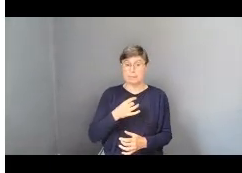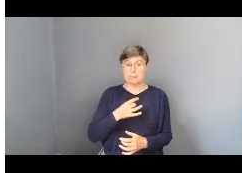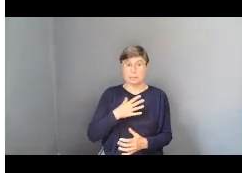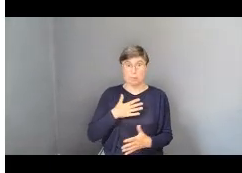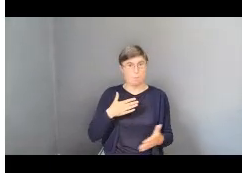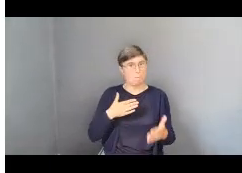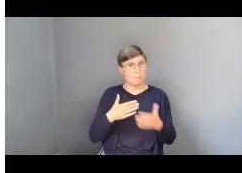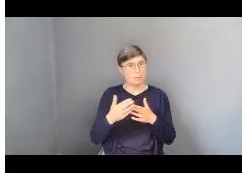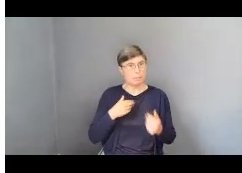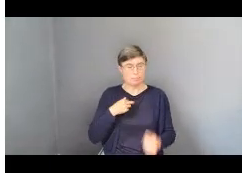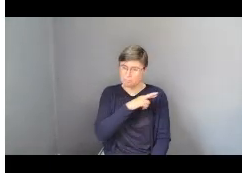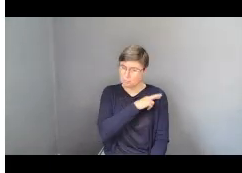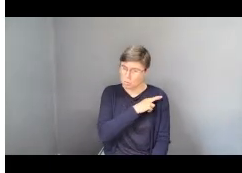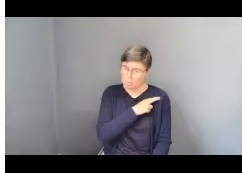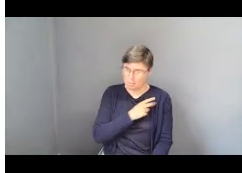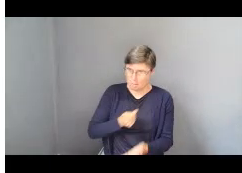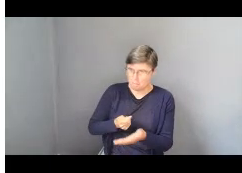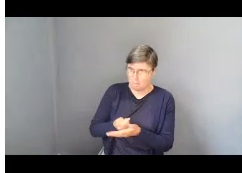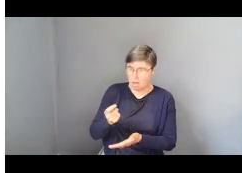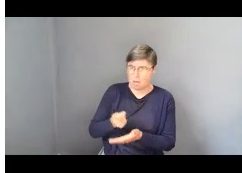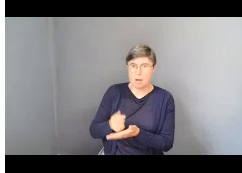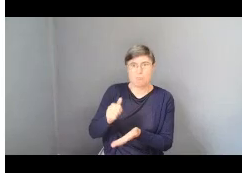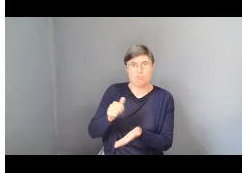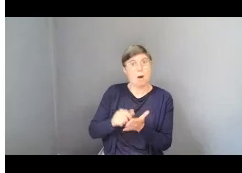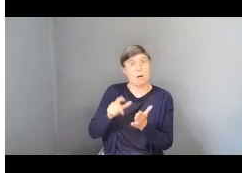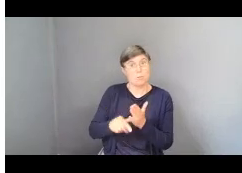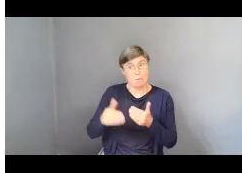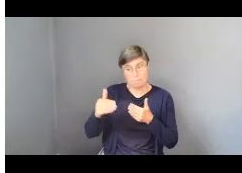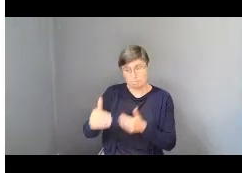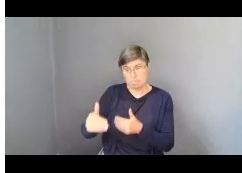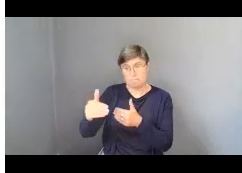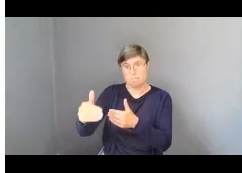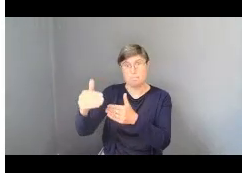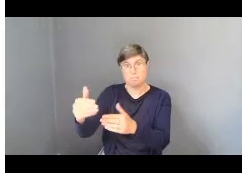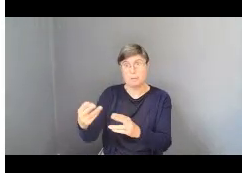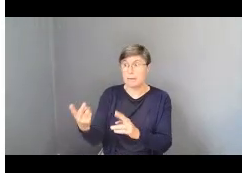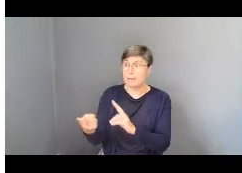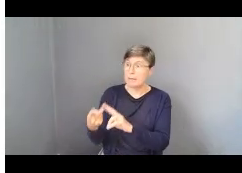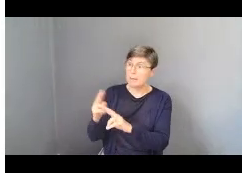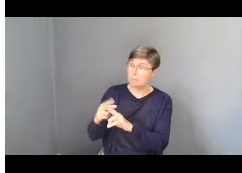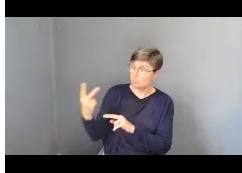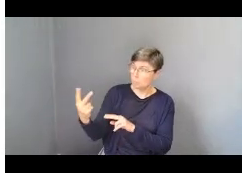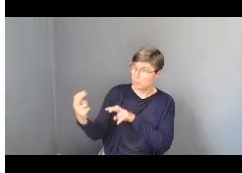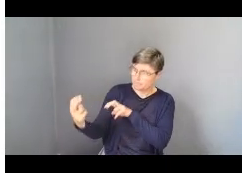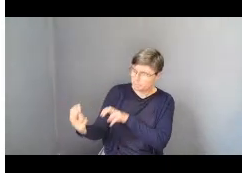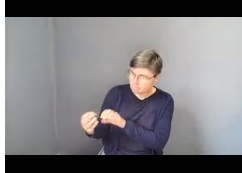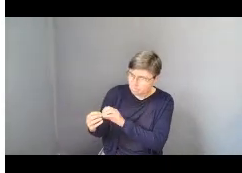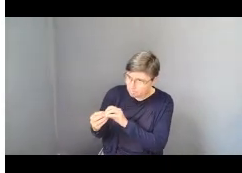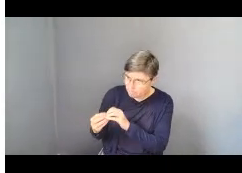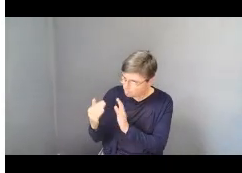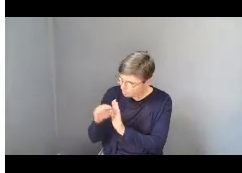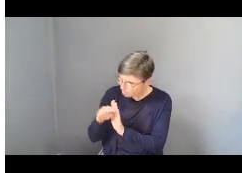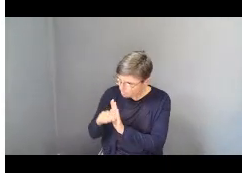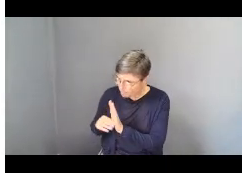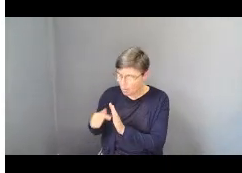and meeting their agreed responsibilities with them, and providers are responsible for providing